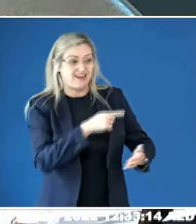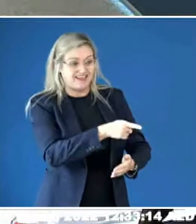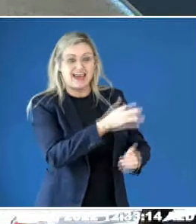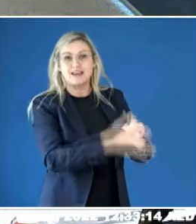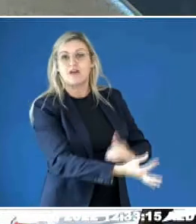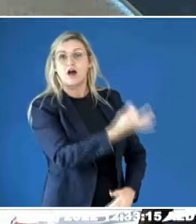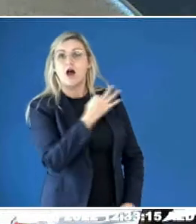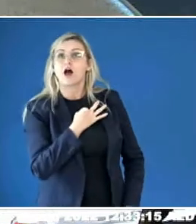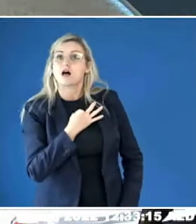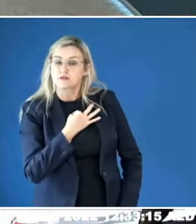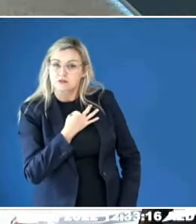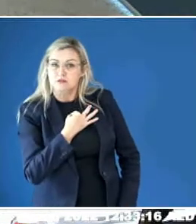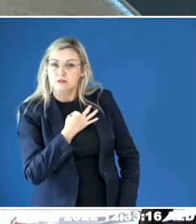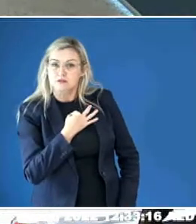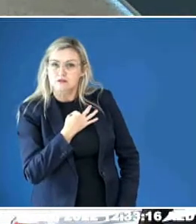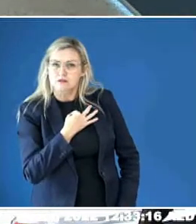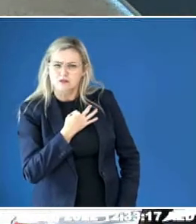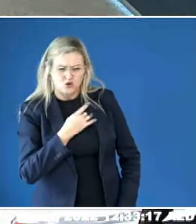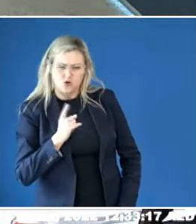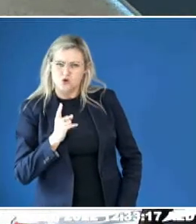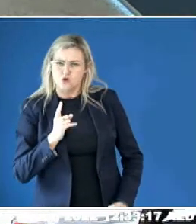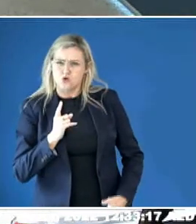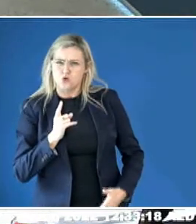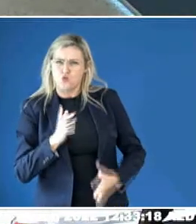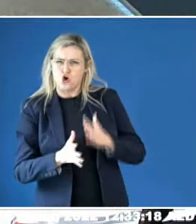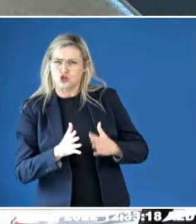requested." What did you mean by saying, "This has not been requested"?